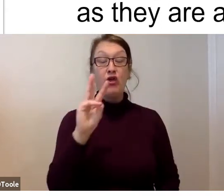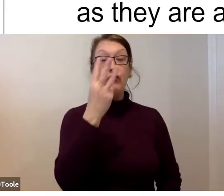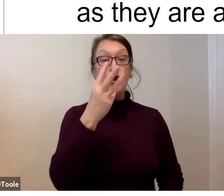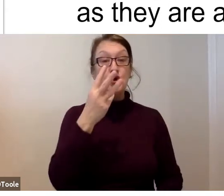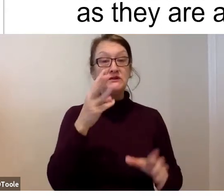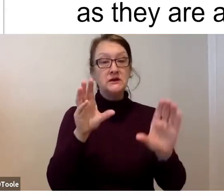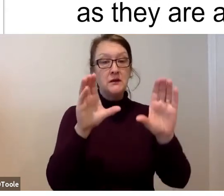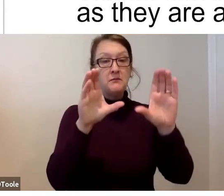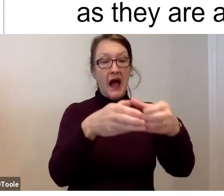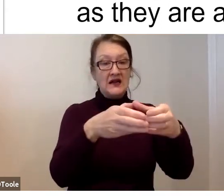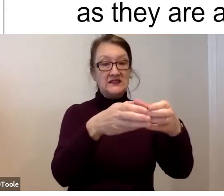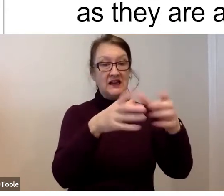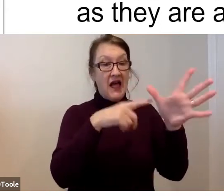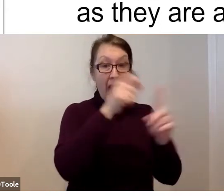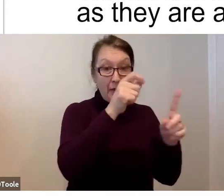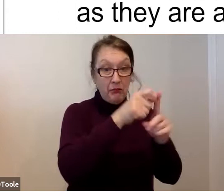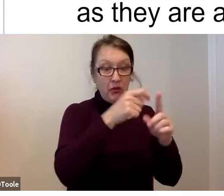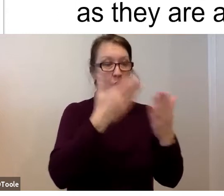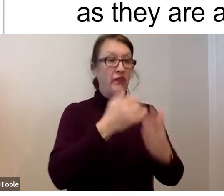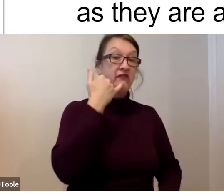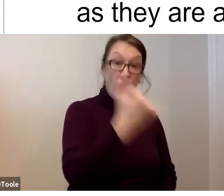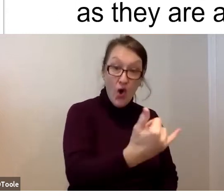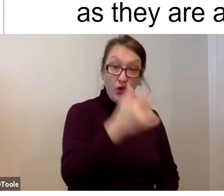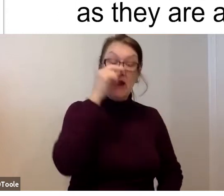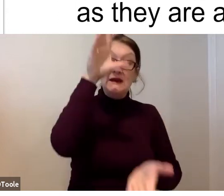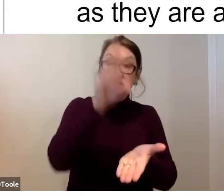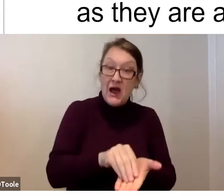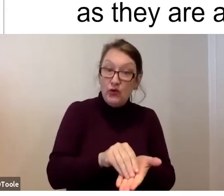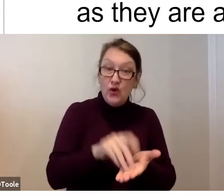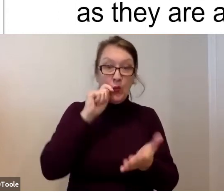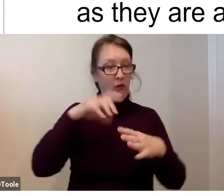are programs in particular that you can download and they will do it for you.